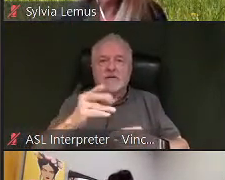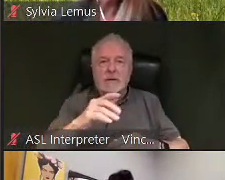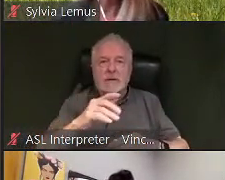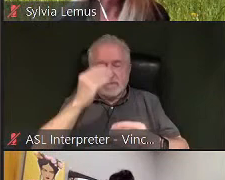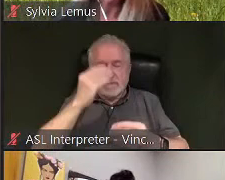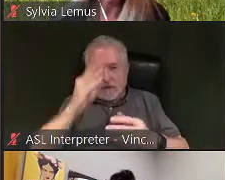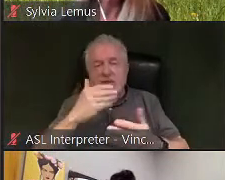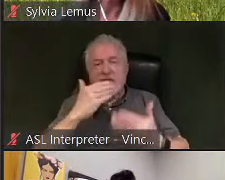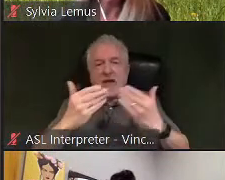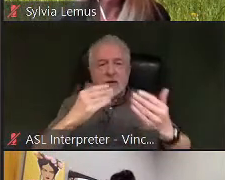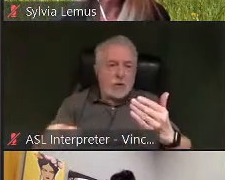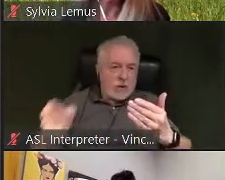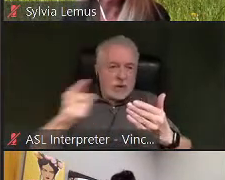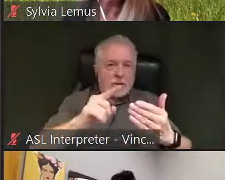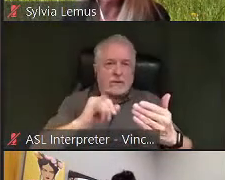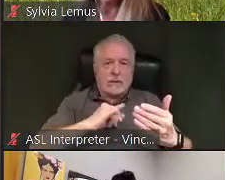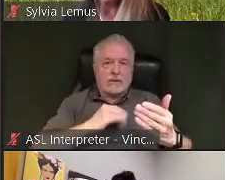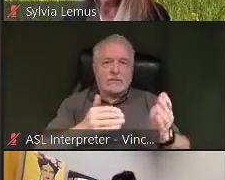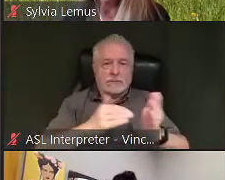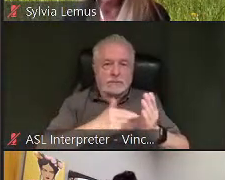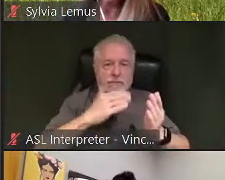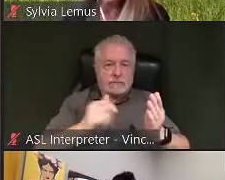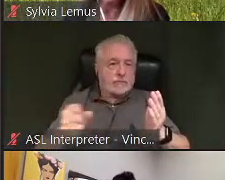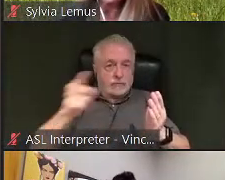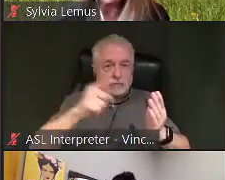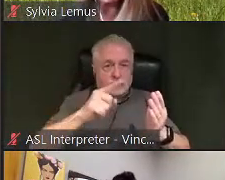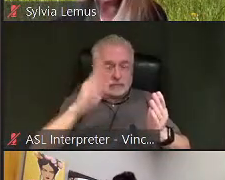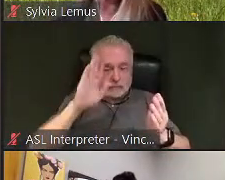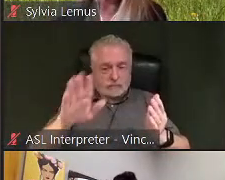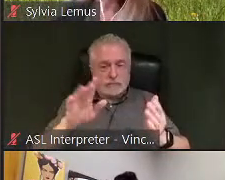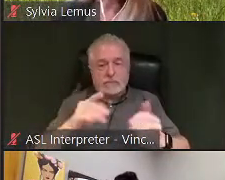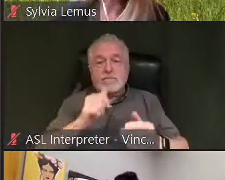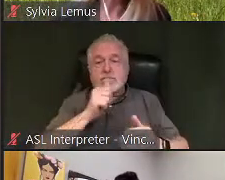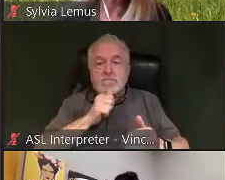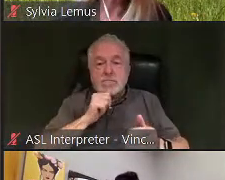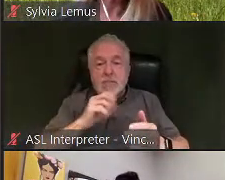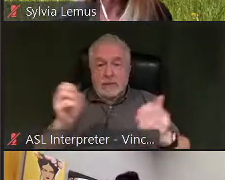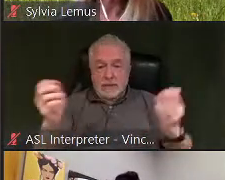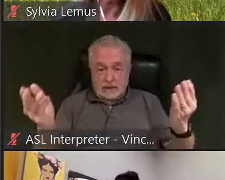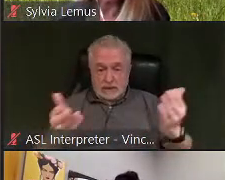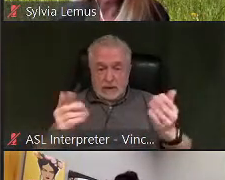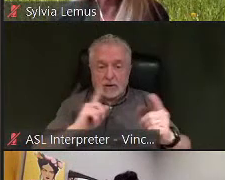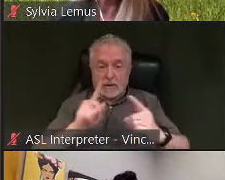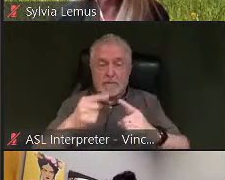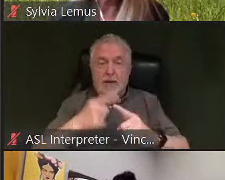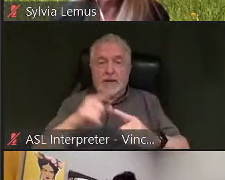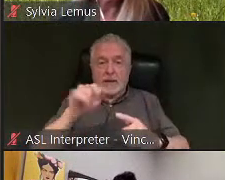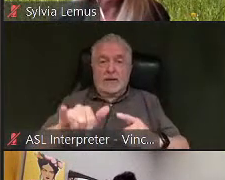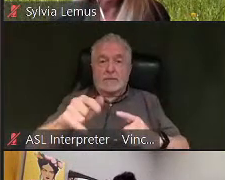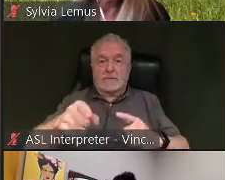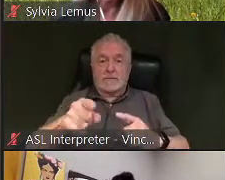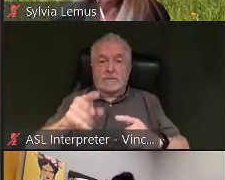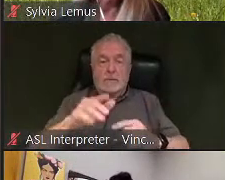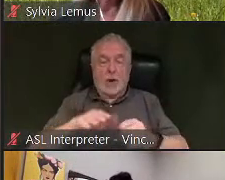Thank you. I again, I think everyone for the invitation to be here to talk about the opening of the schools.